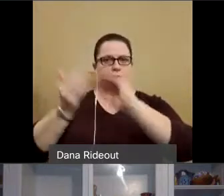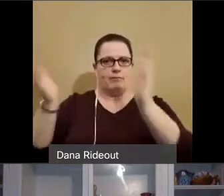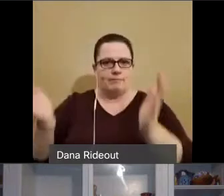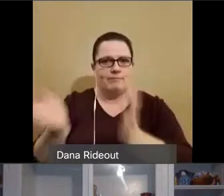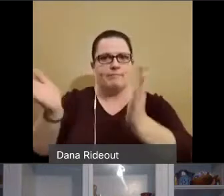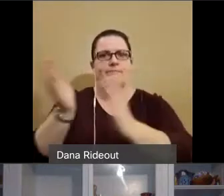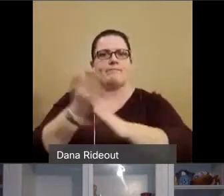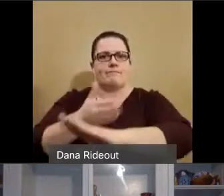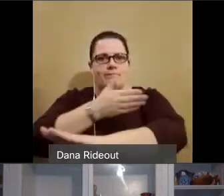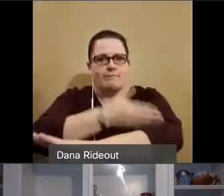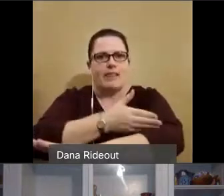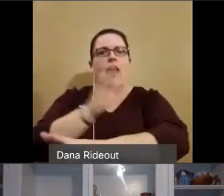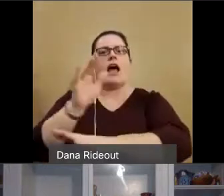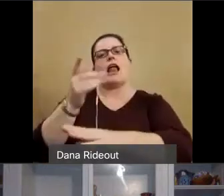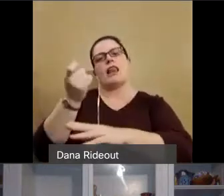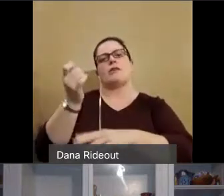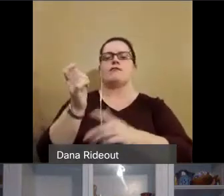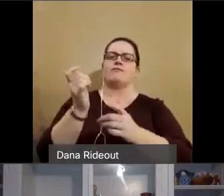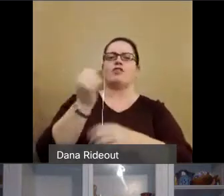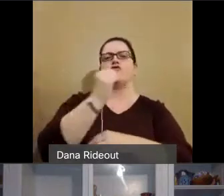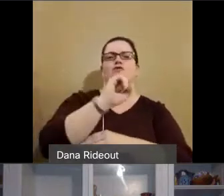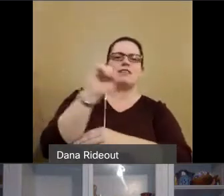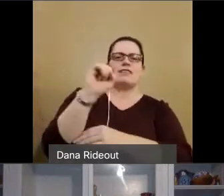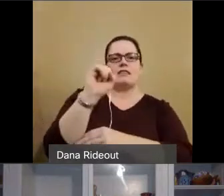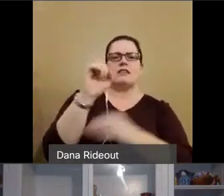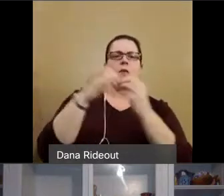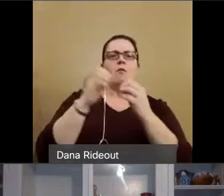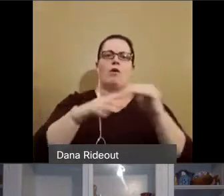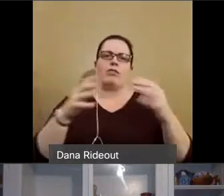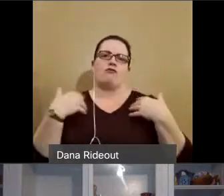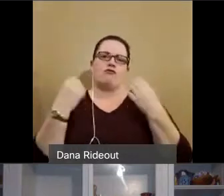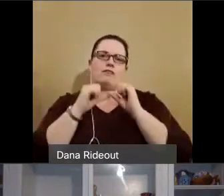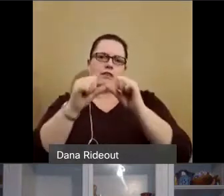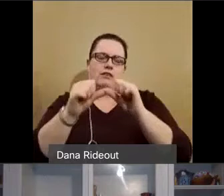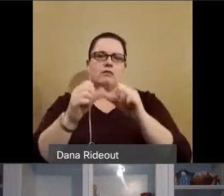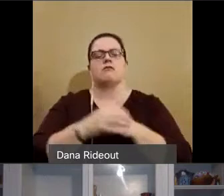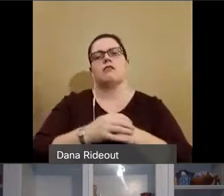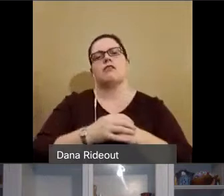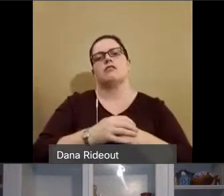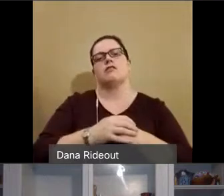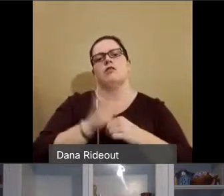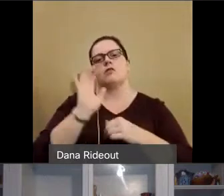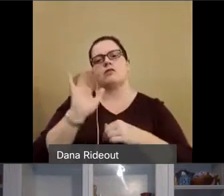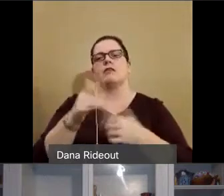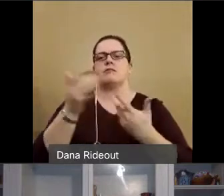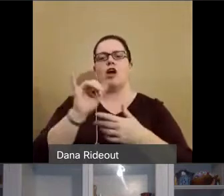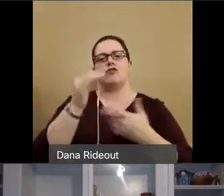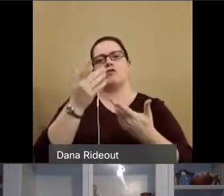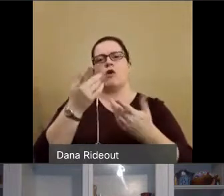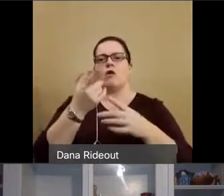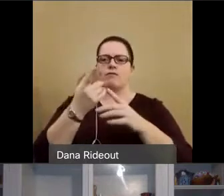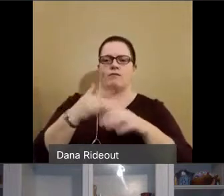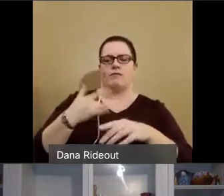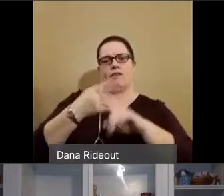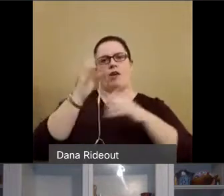Resistance as opposed to resilience so there's a different way a different take, but it's also, I think informed by the fact that indigenous people understand health and well, being.